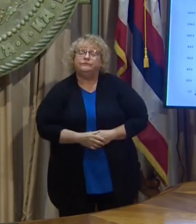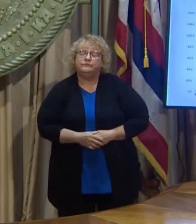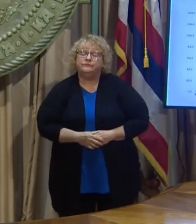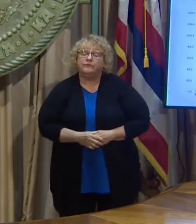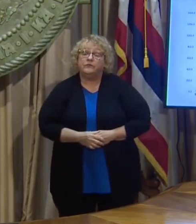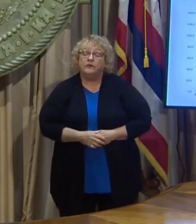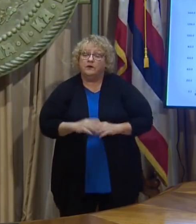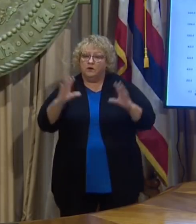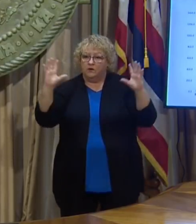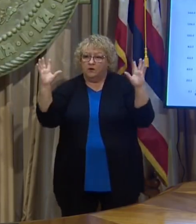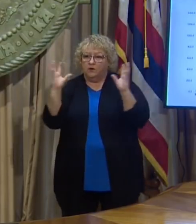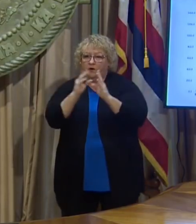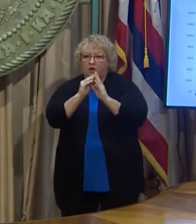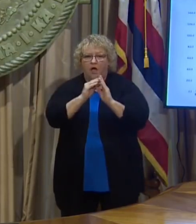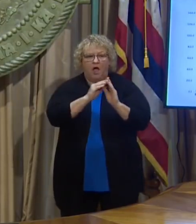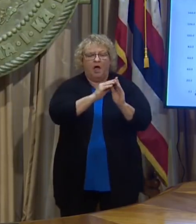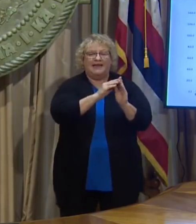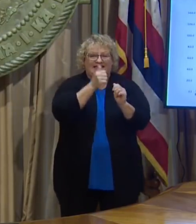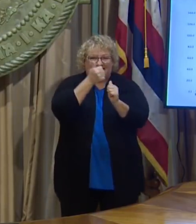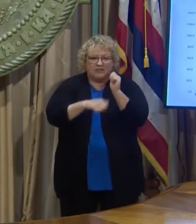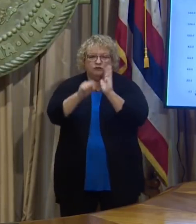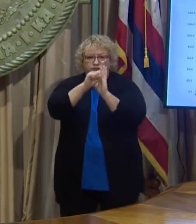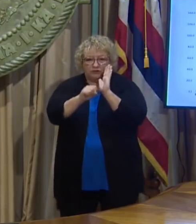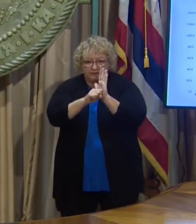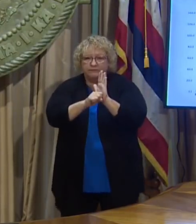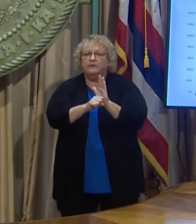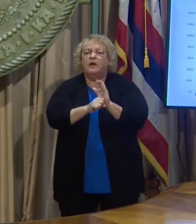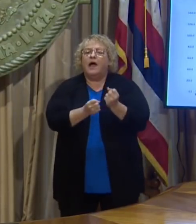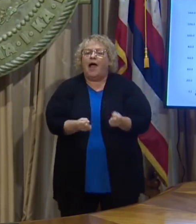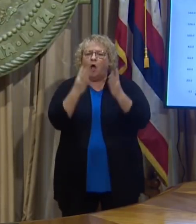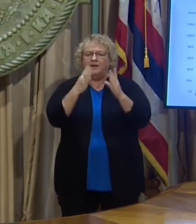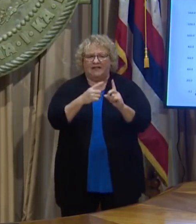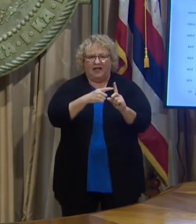WITH OTHER STATES. THIS IS A CHART THAT SHOWS THE